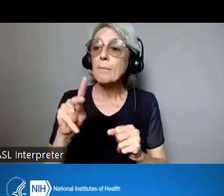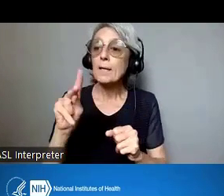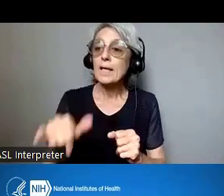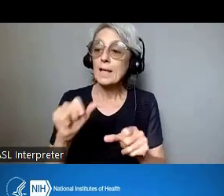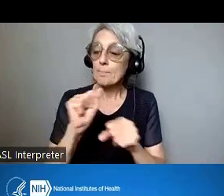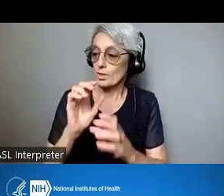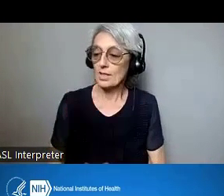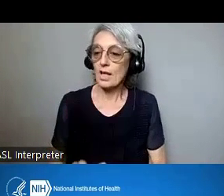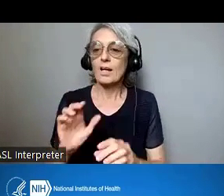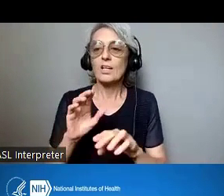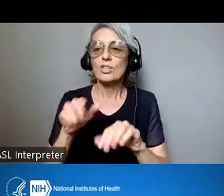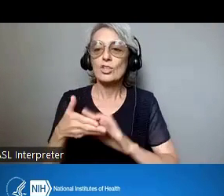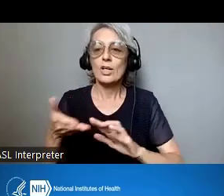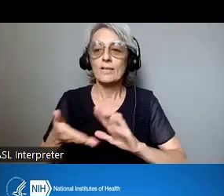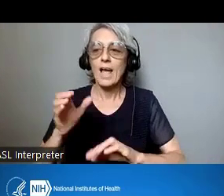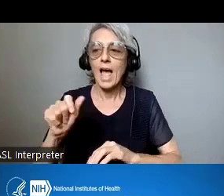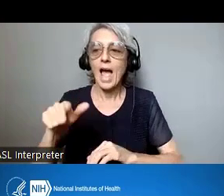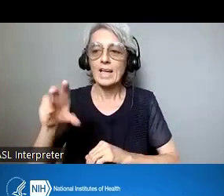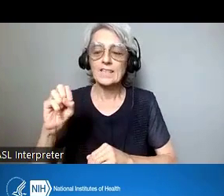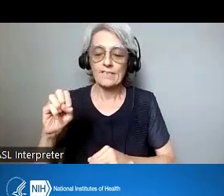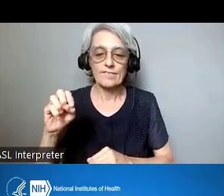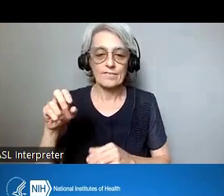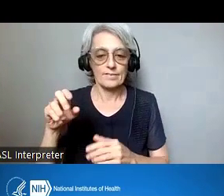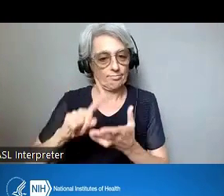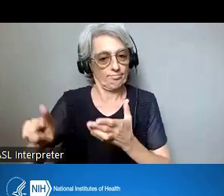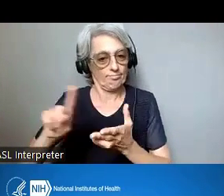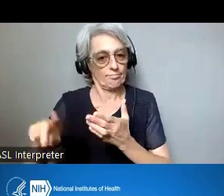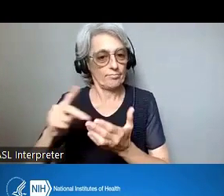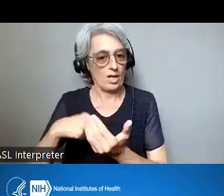held by another PI. And note for the AREA,